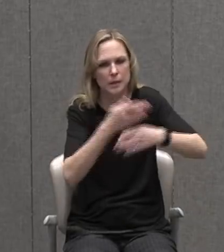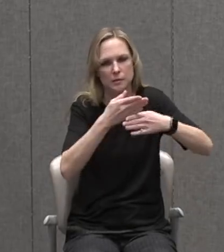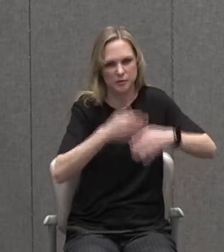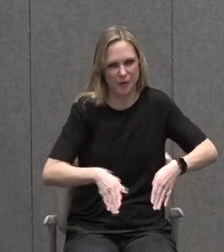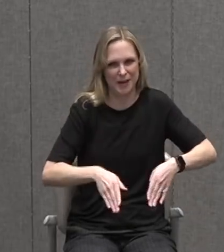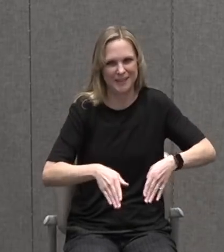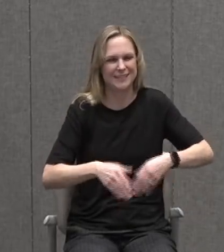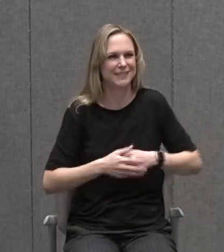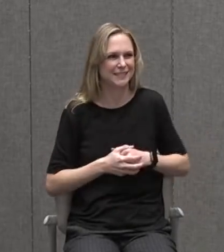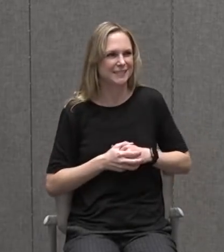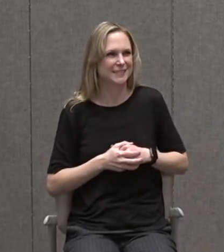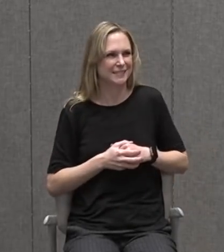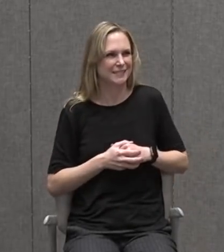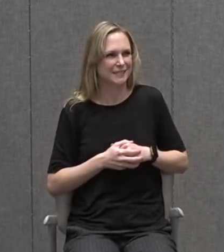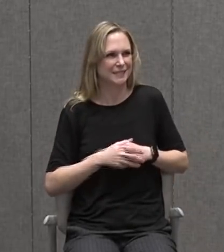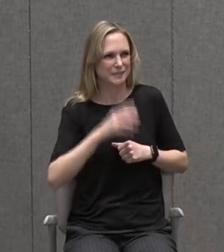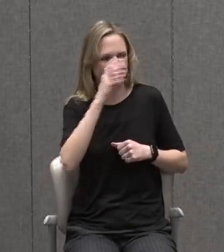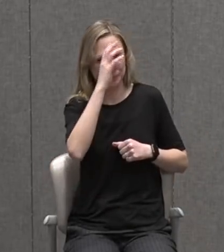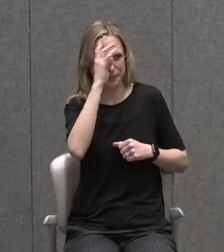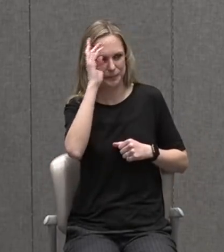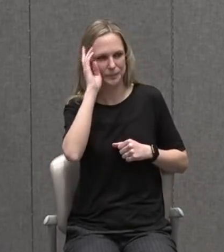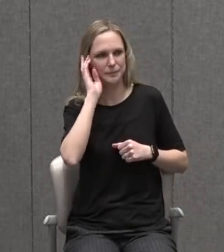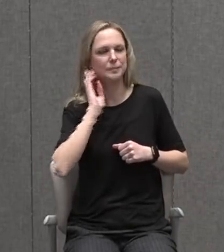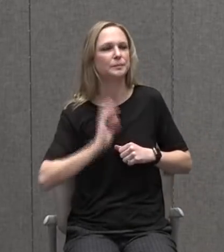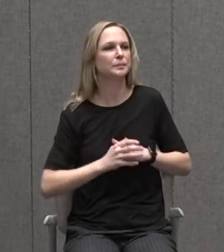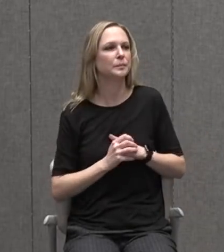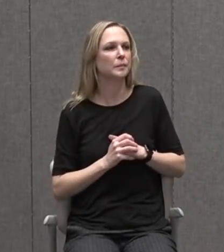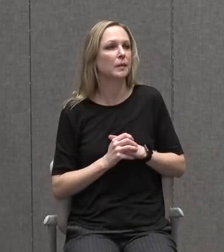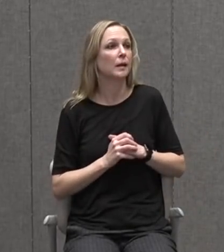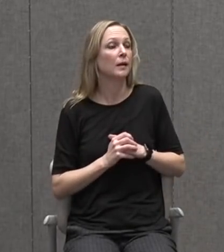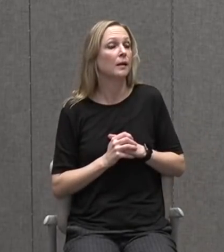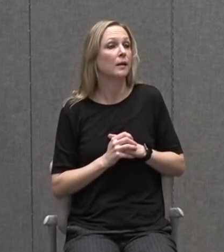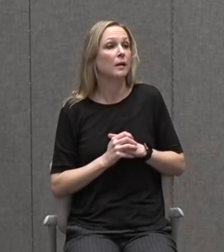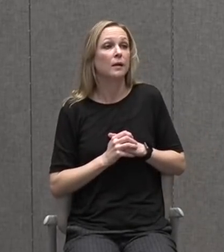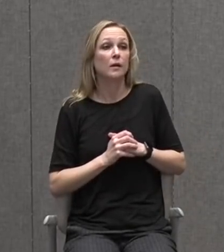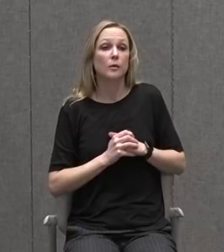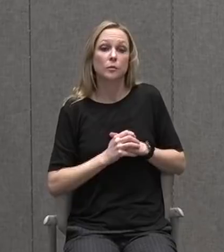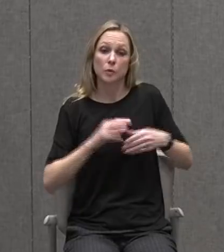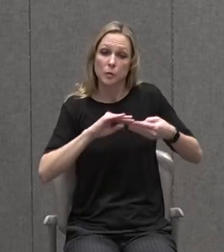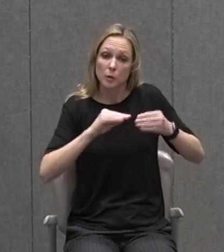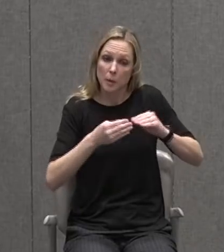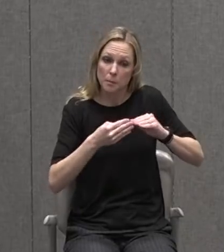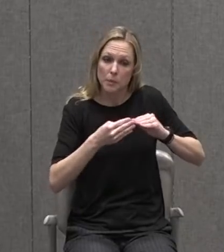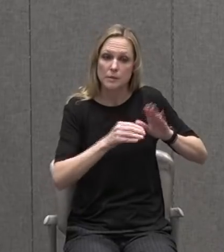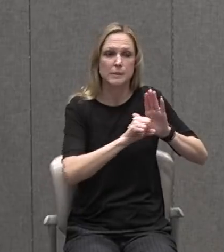oops, that got really tiny, I apologize. So we're gonna take numbers, symbols,